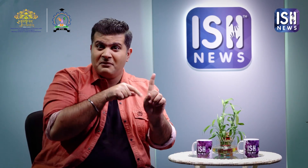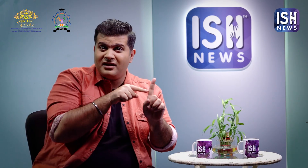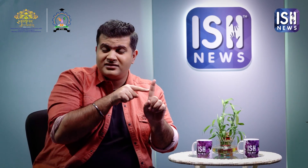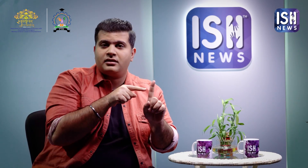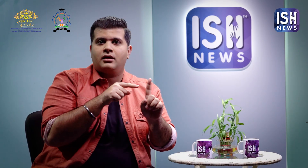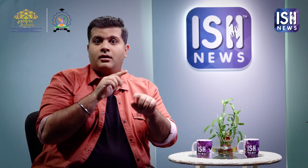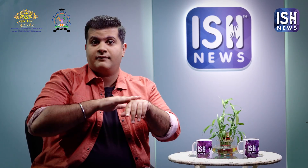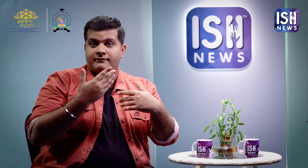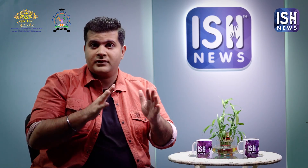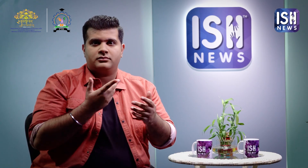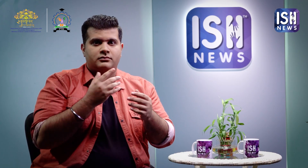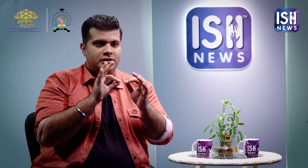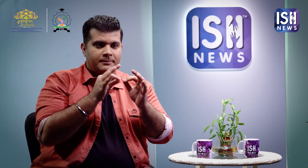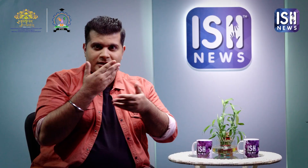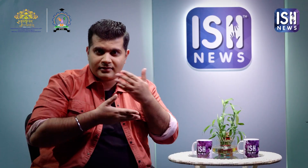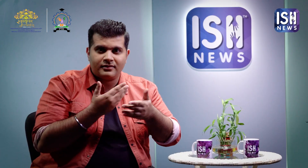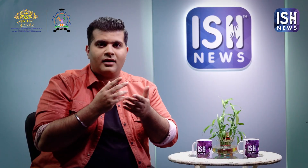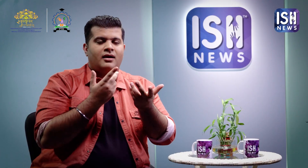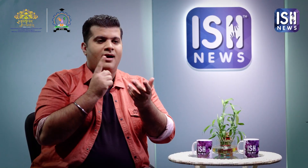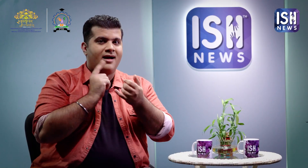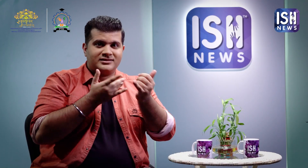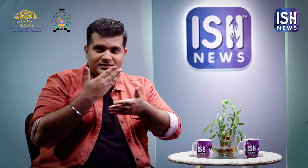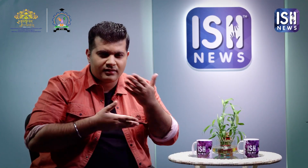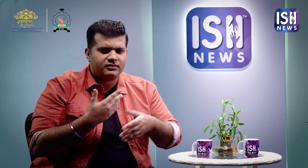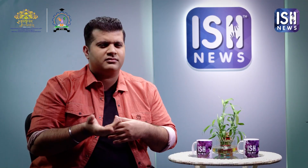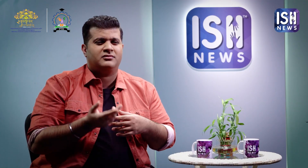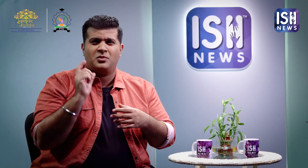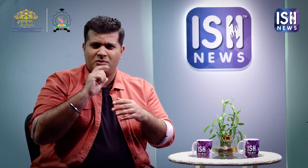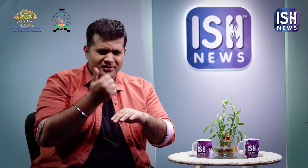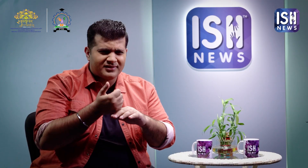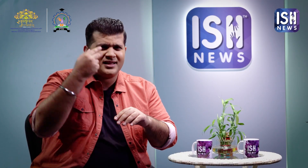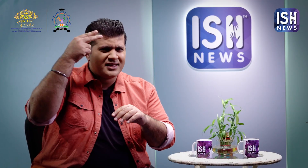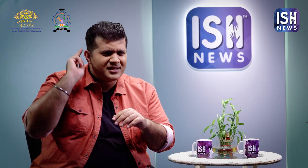He had developed training circulum for ISL Interpreter, developed ISL signs, worked in establishing college IGNOU,